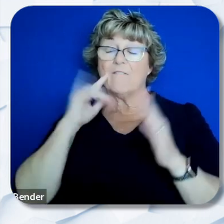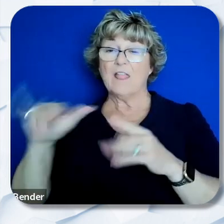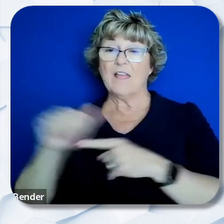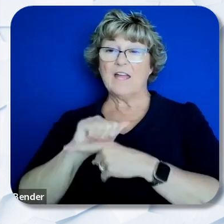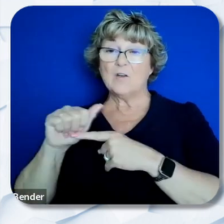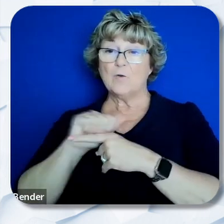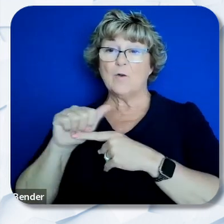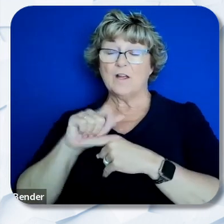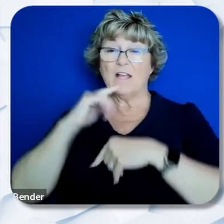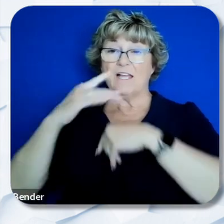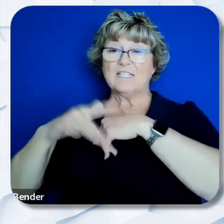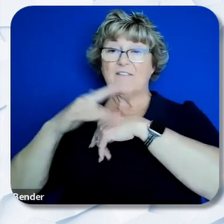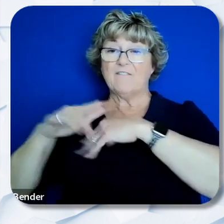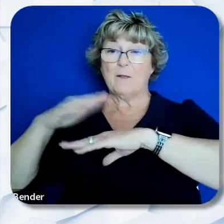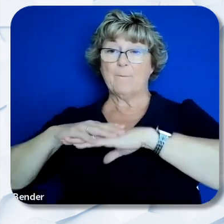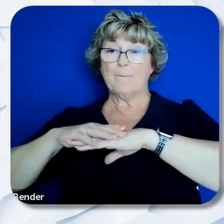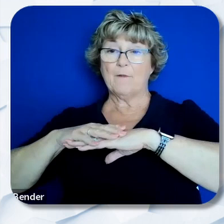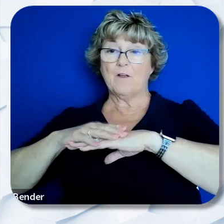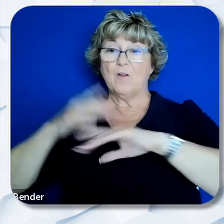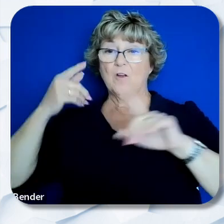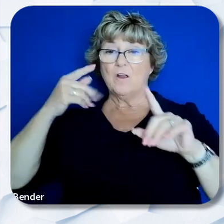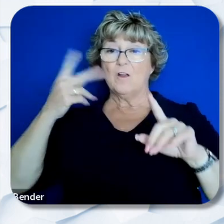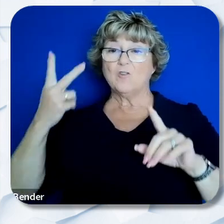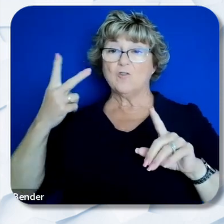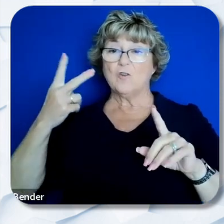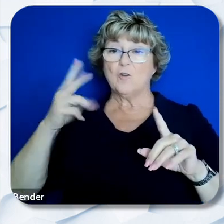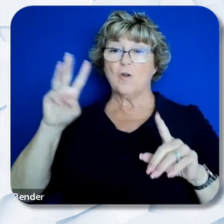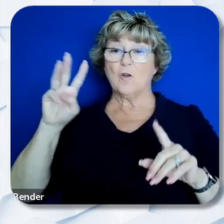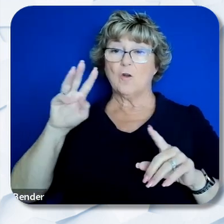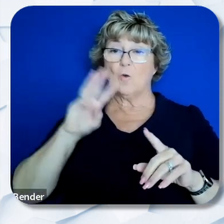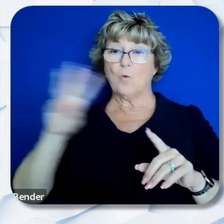they are available on the Targeted, there's two different websites, there's the Targeted